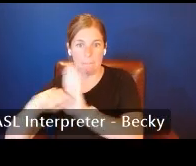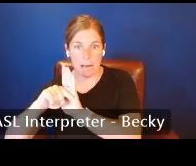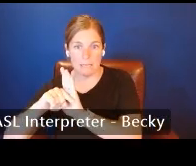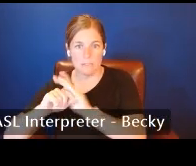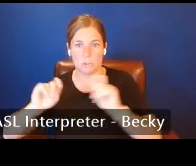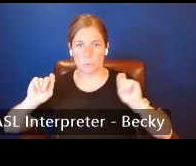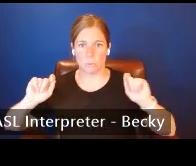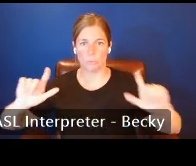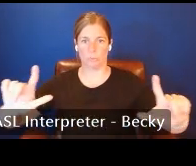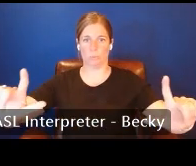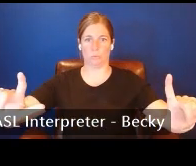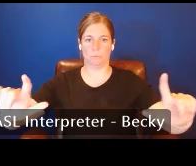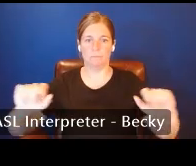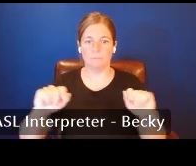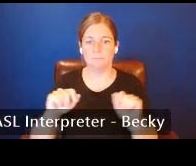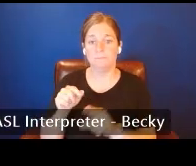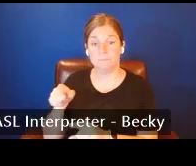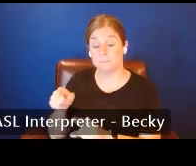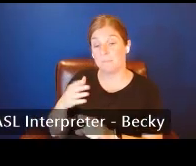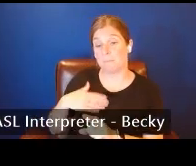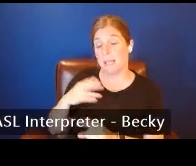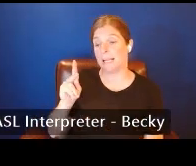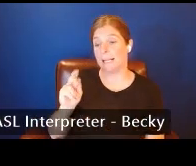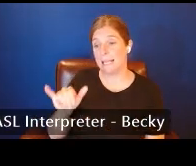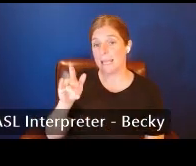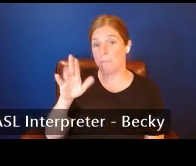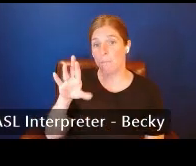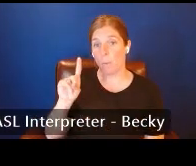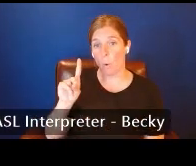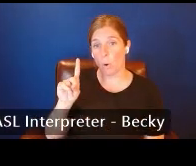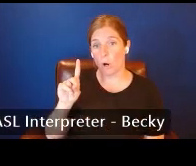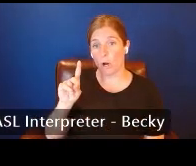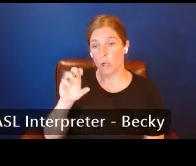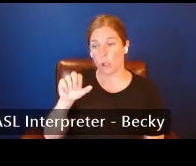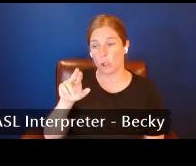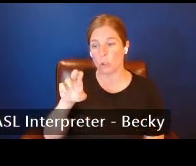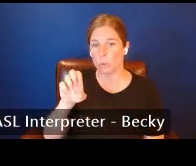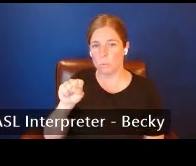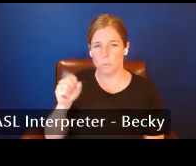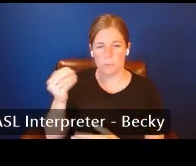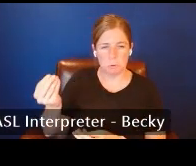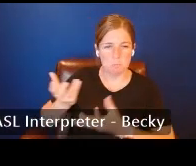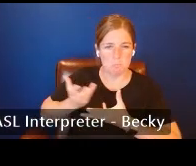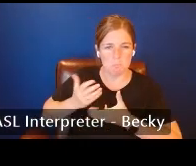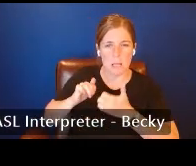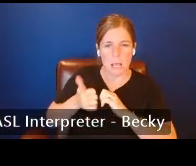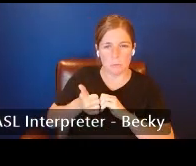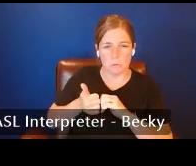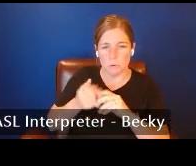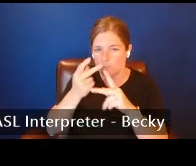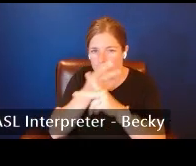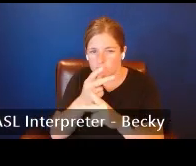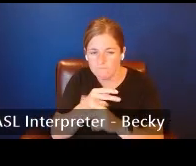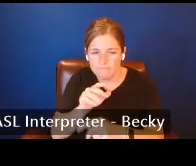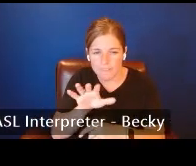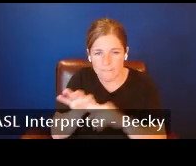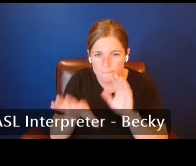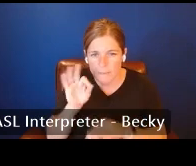So those are keyboard cues to know how to navigate within this area. And if you up, down, left,